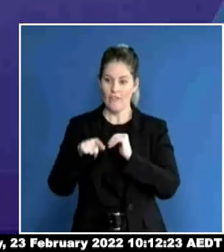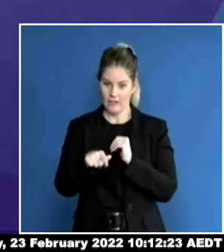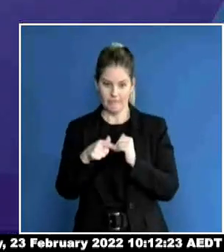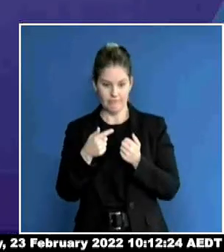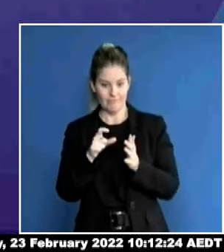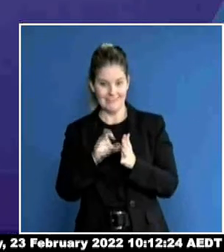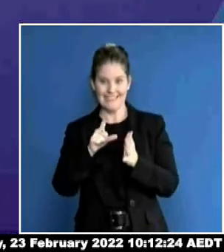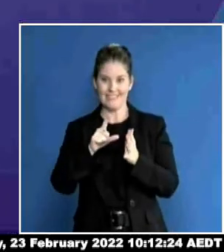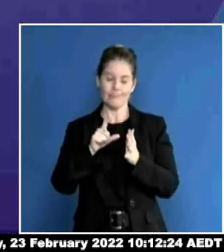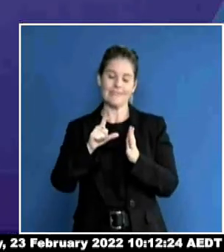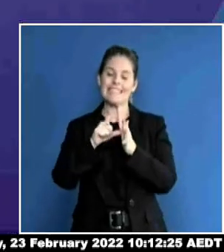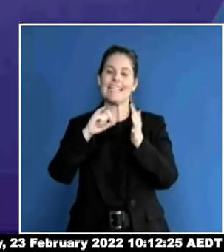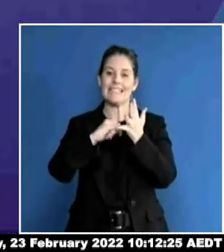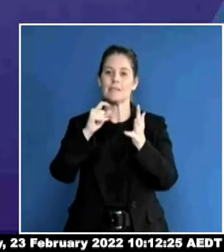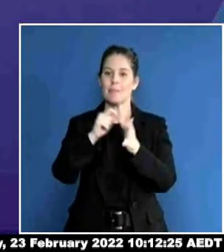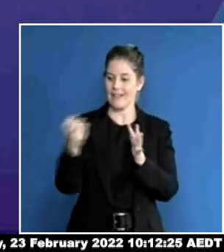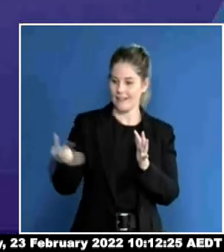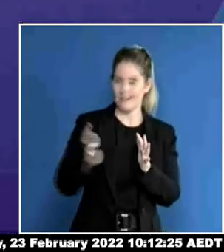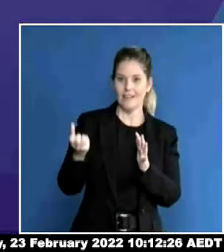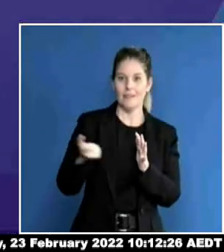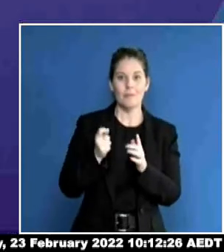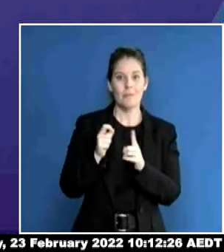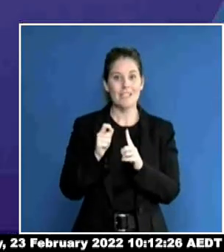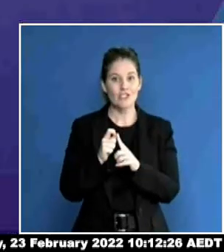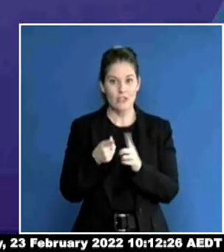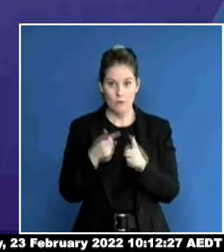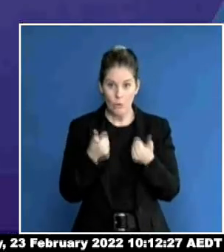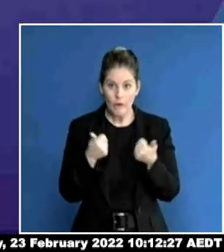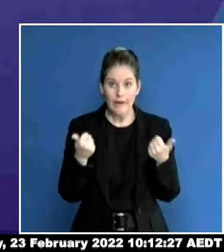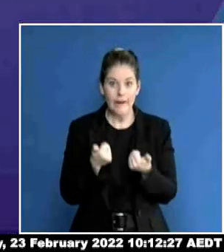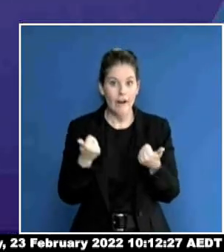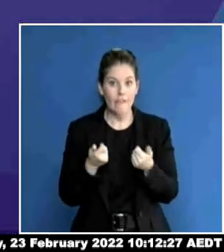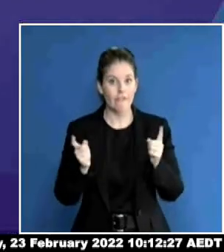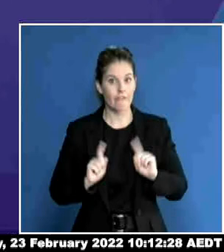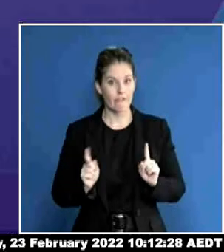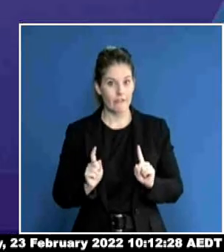This report was concerned, as the name implies, with the Disability Support Pension